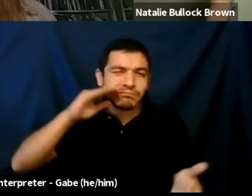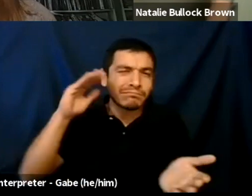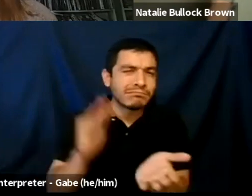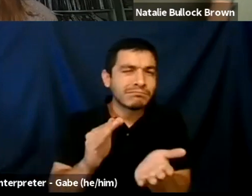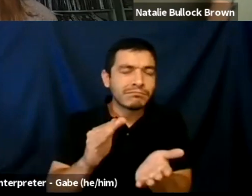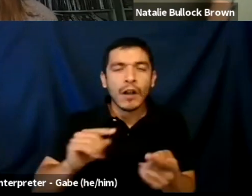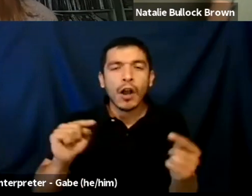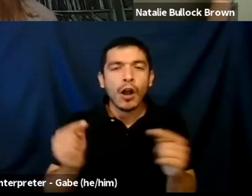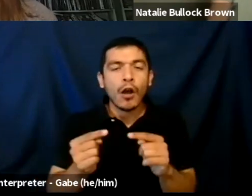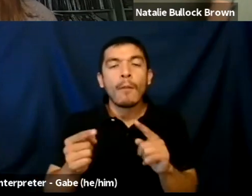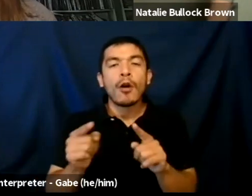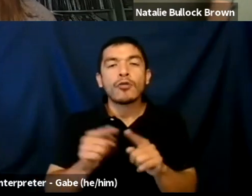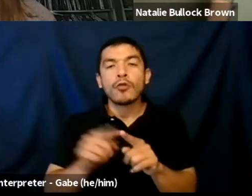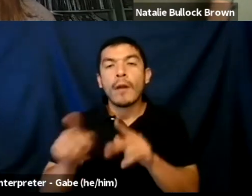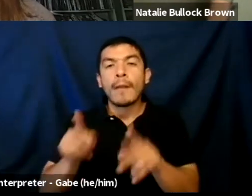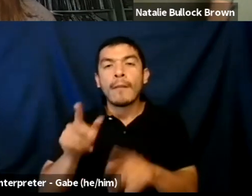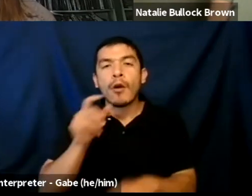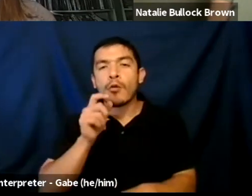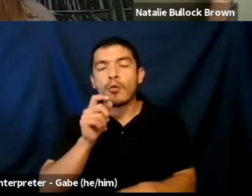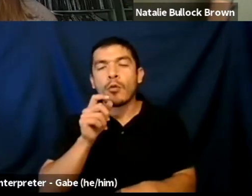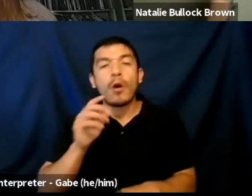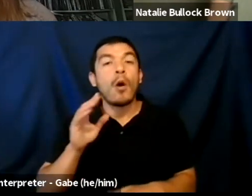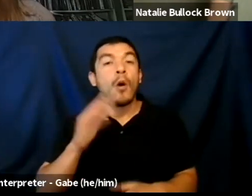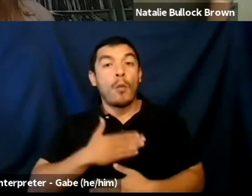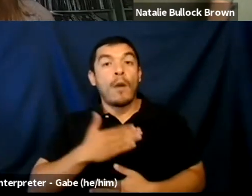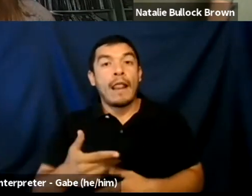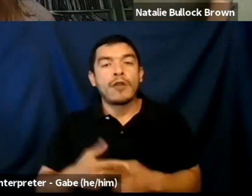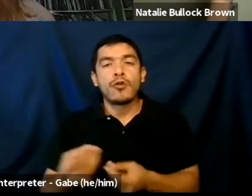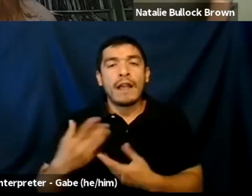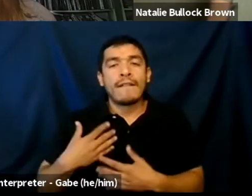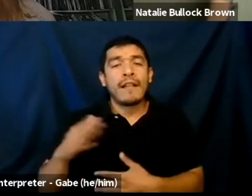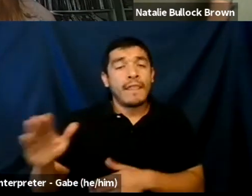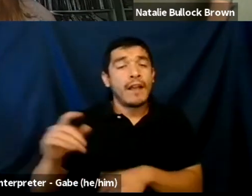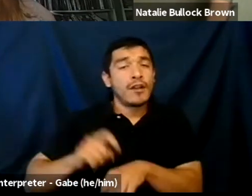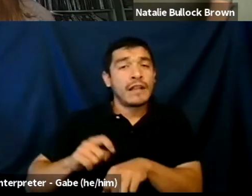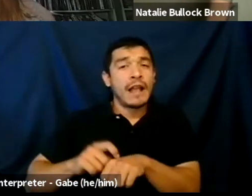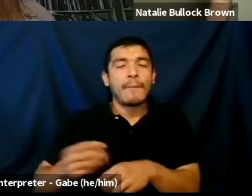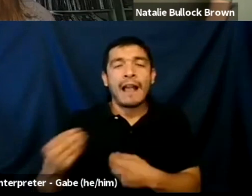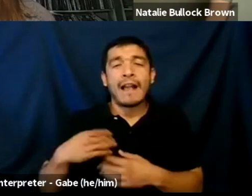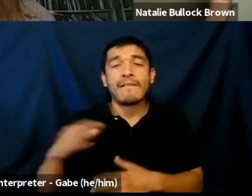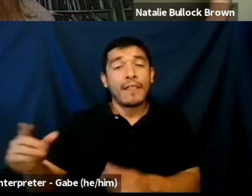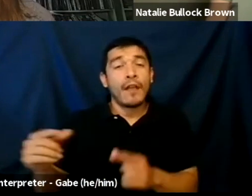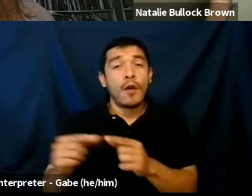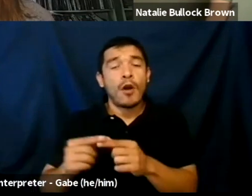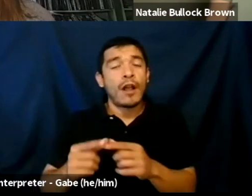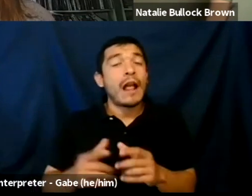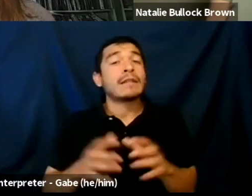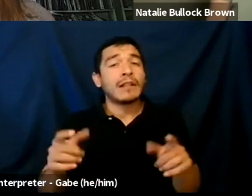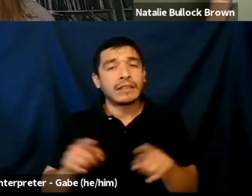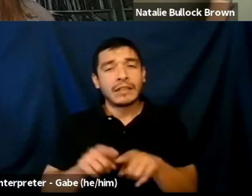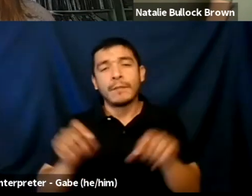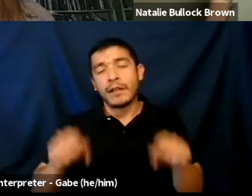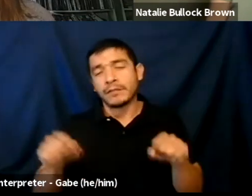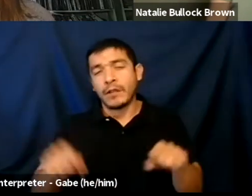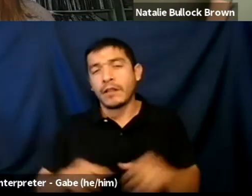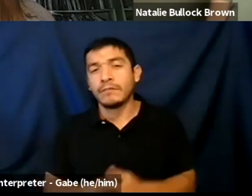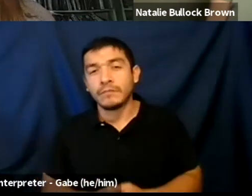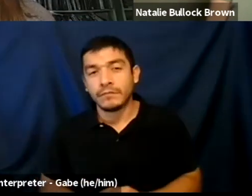to vulnerable people that are willing to give us their time and give us their words as much as possible. Thank you.